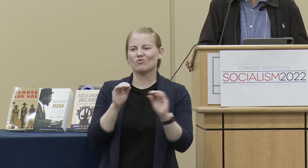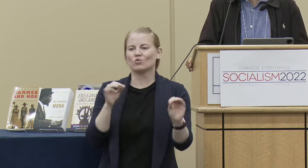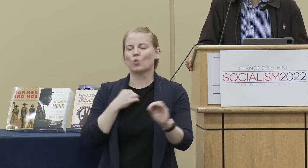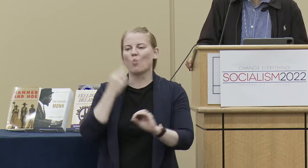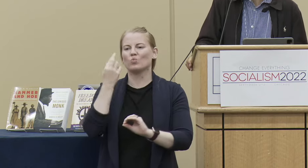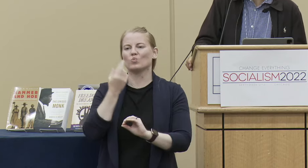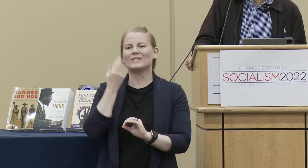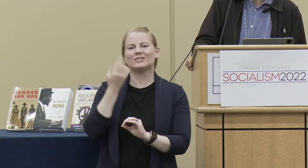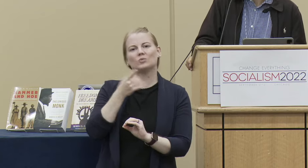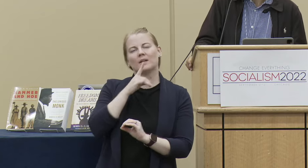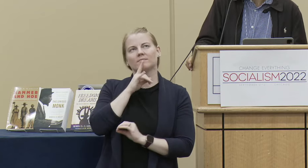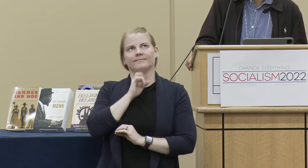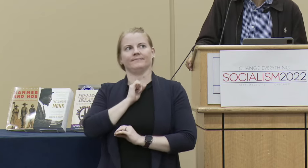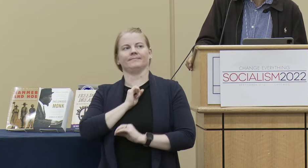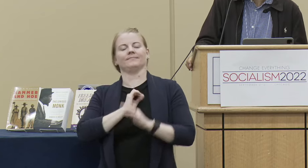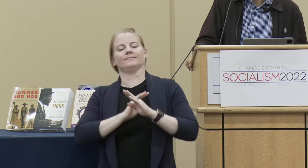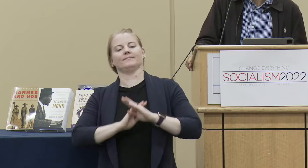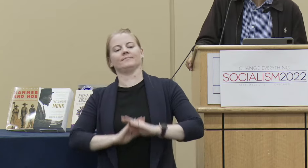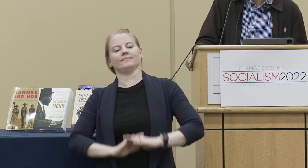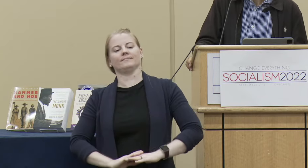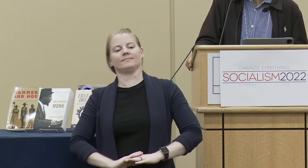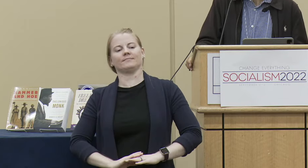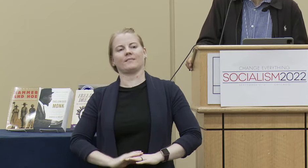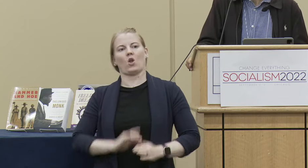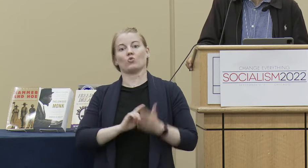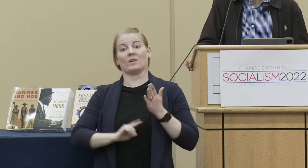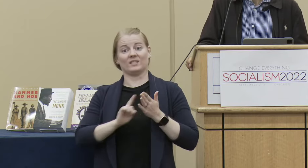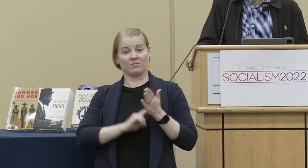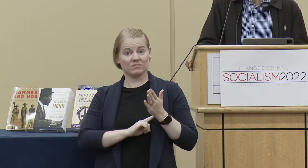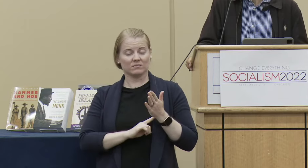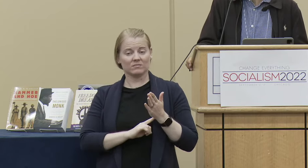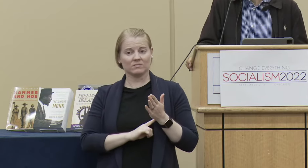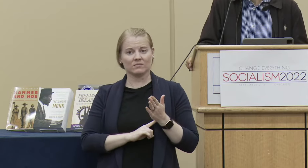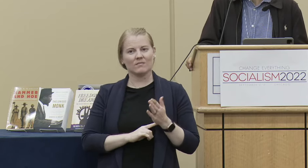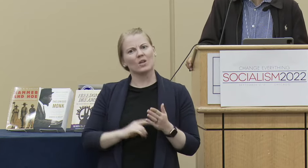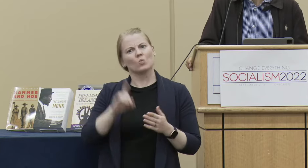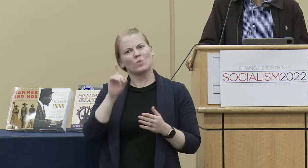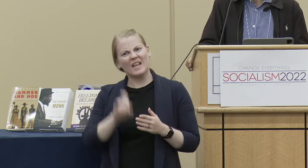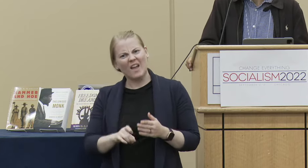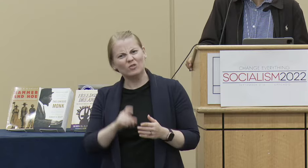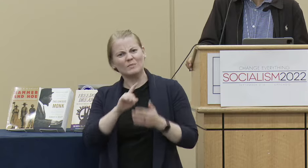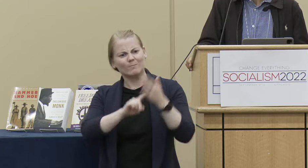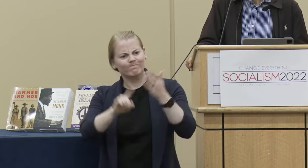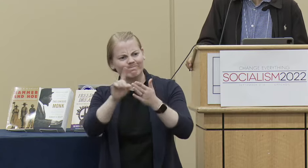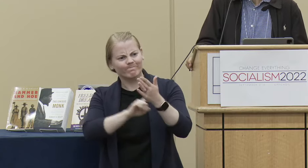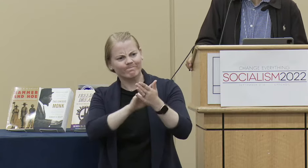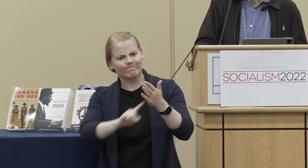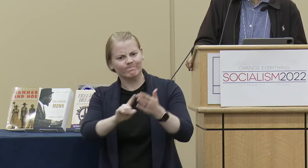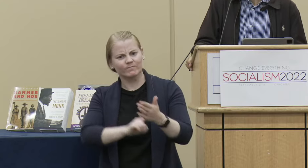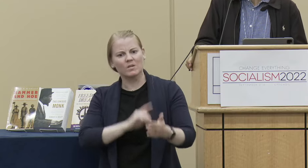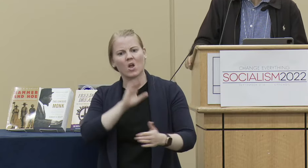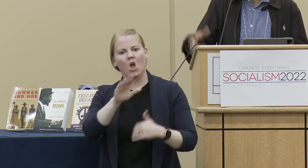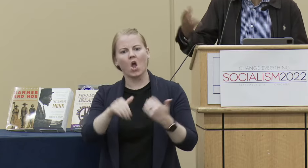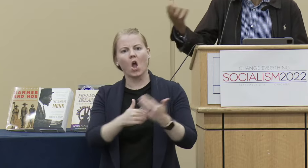socialist regimes are not perfect, and there's no reason to be silent on our criticism . In fact, we have to be critical